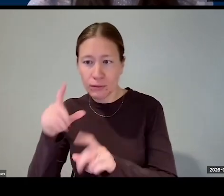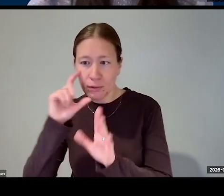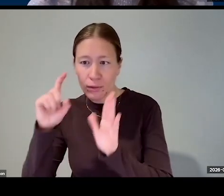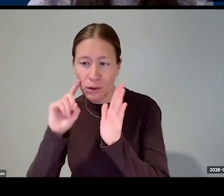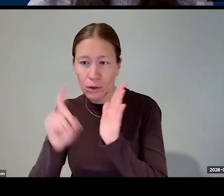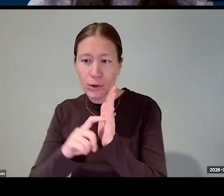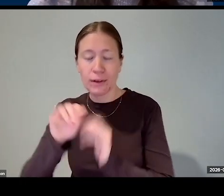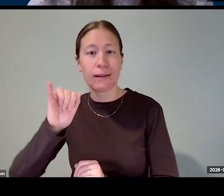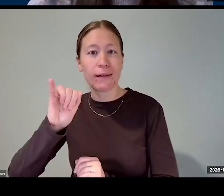under the element section